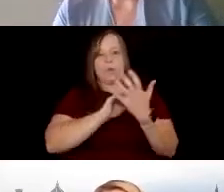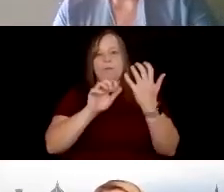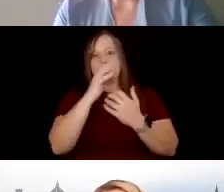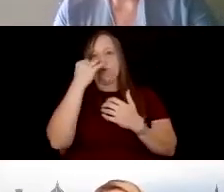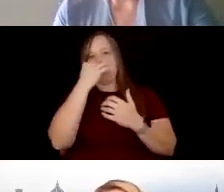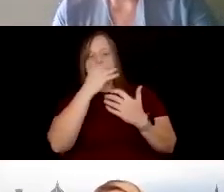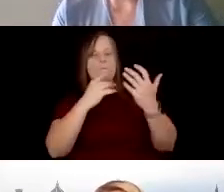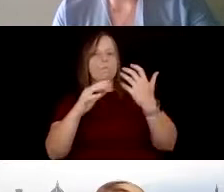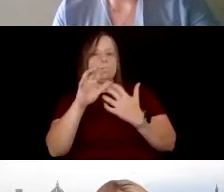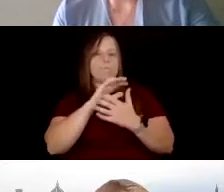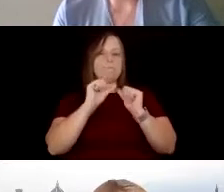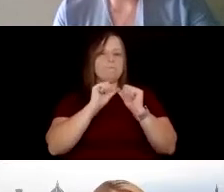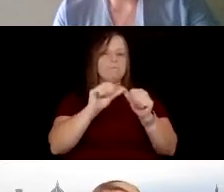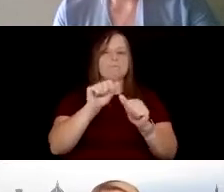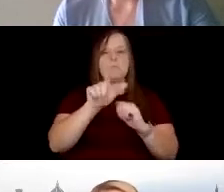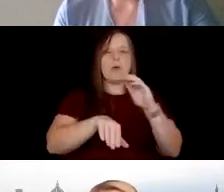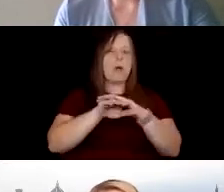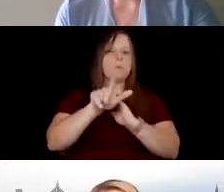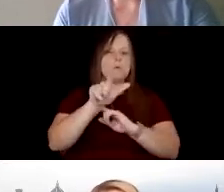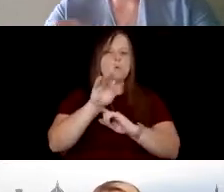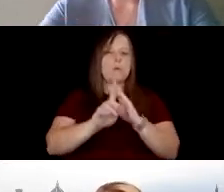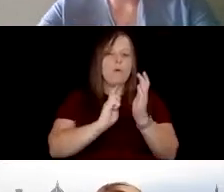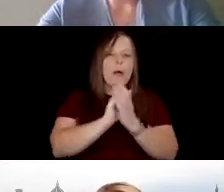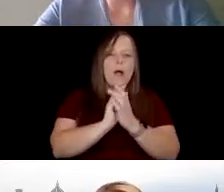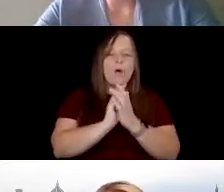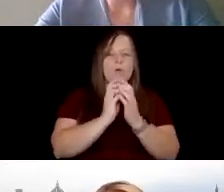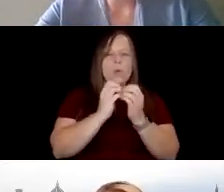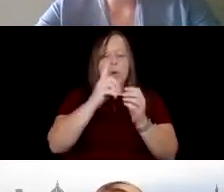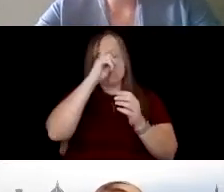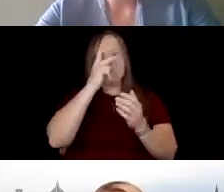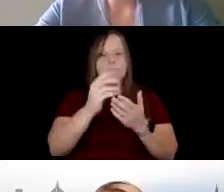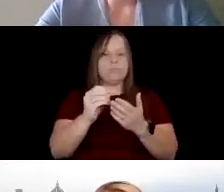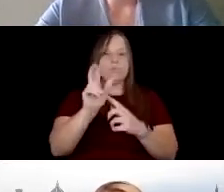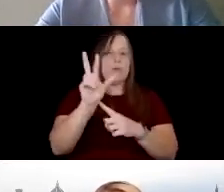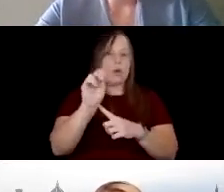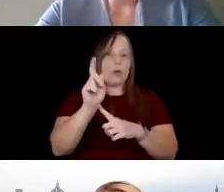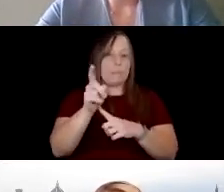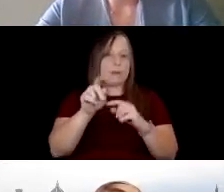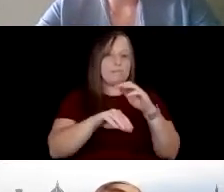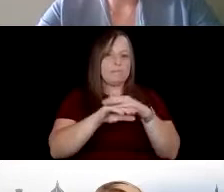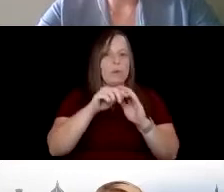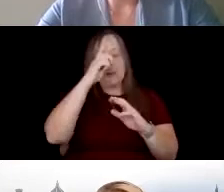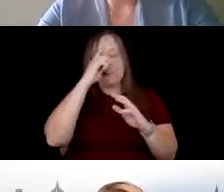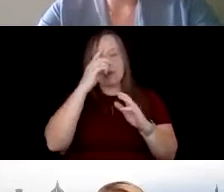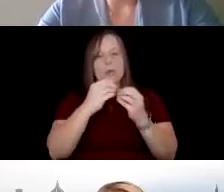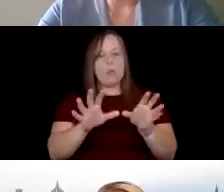that can last up to 24 hours, or loss of consciousness up to 30 minutes, or memory loss lasting less than 24 hours.